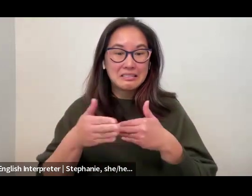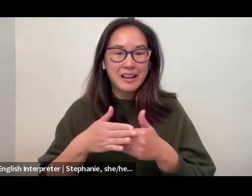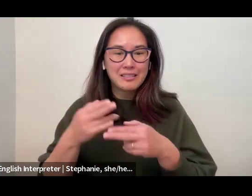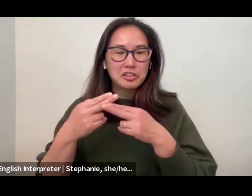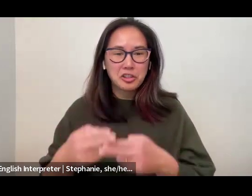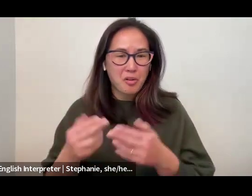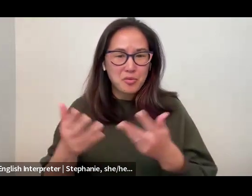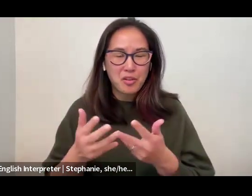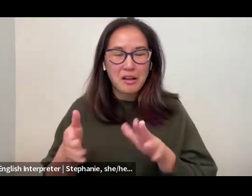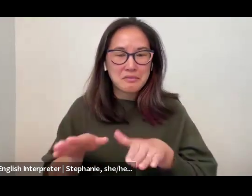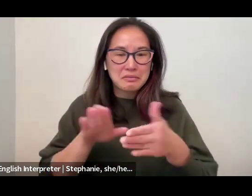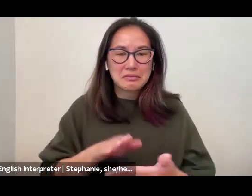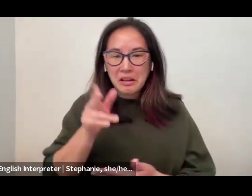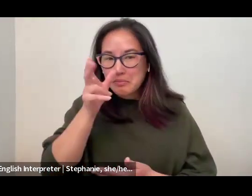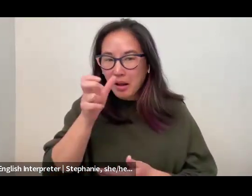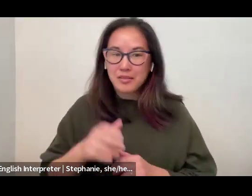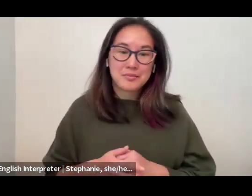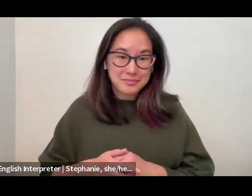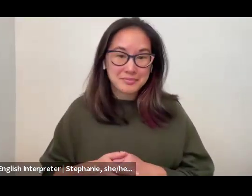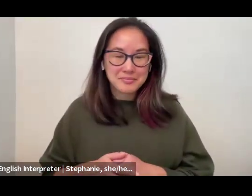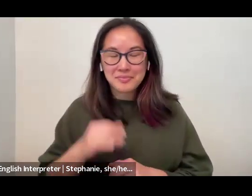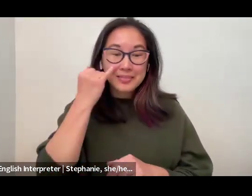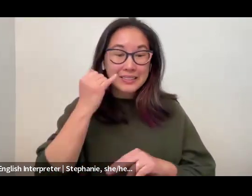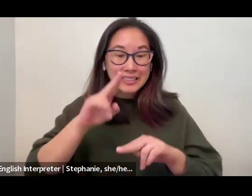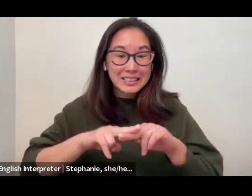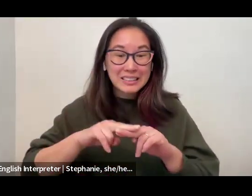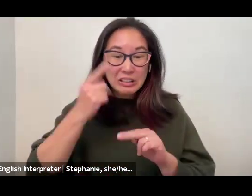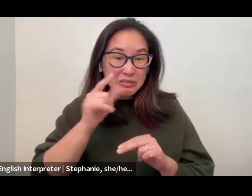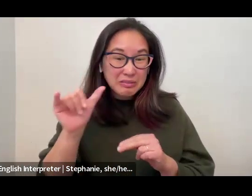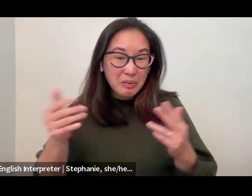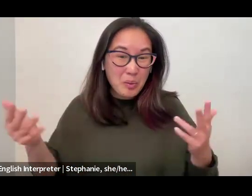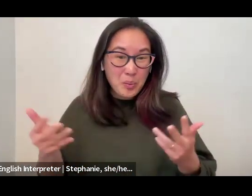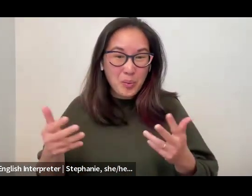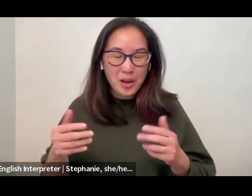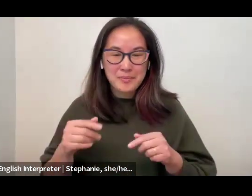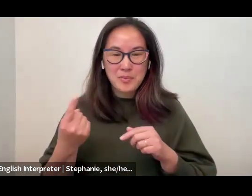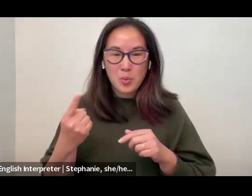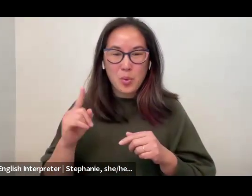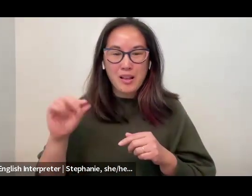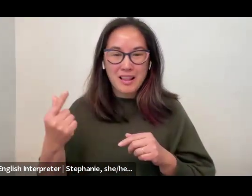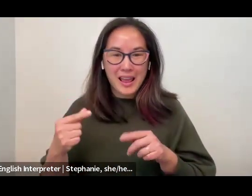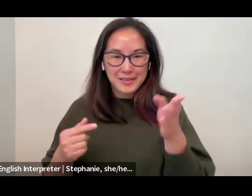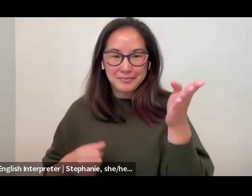So, if you're sitting, a dead bug can look like lifting one leg in the air and holding it.